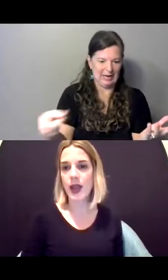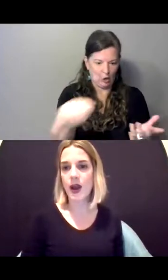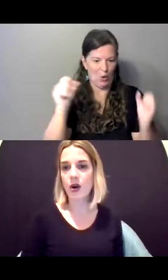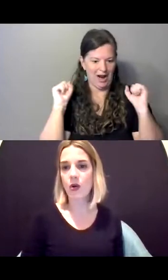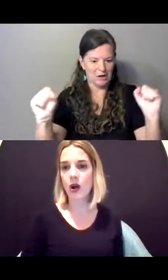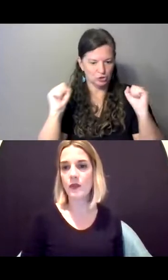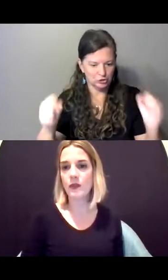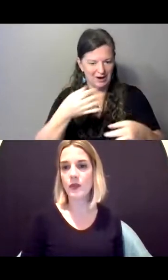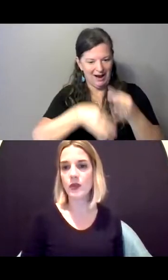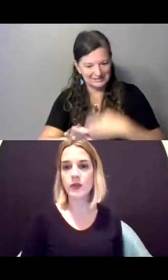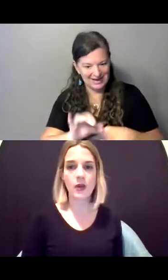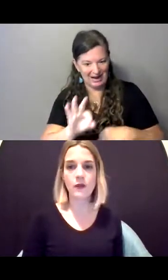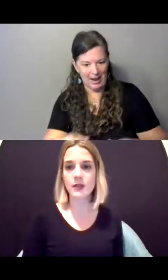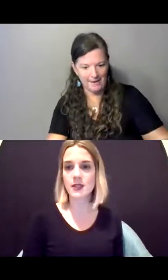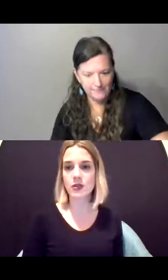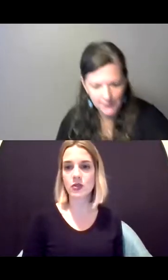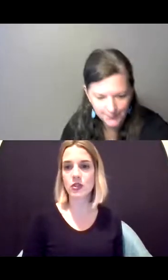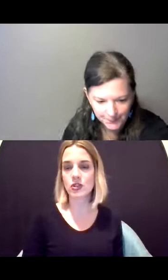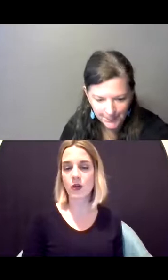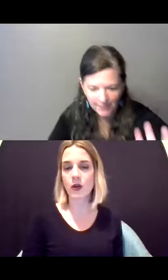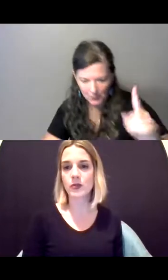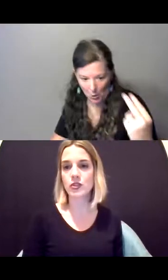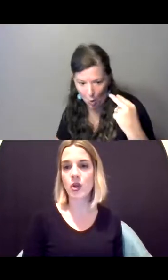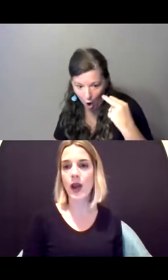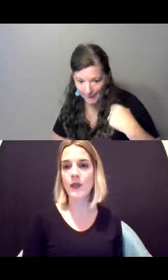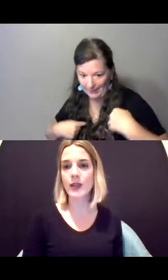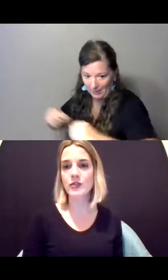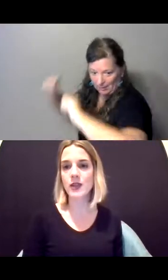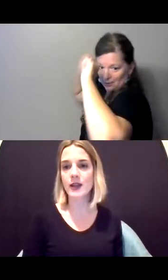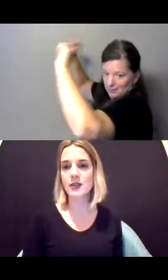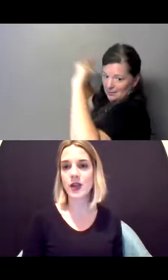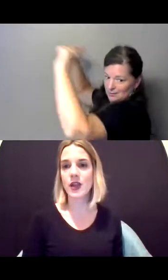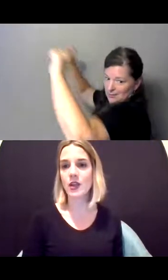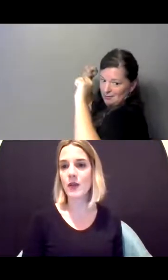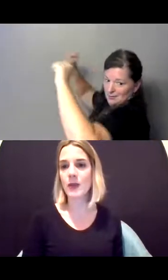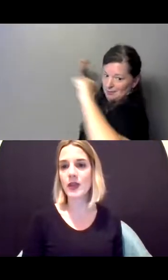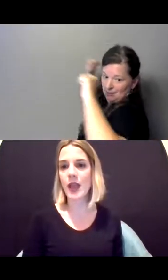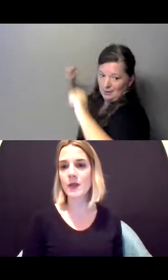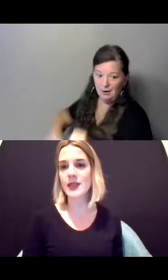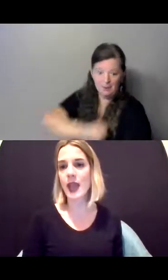how you know, for instance, our students are able to show how they exercise, you know, maybe on the camera that you say, Hey,